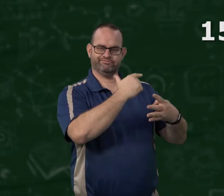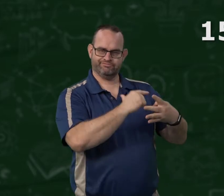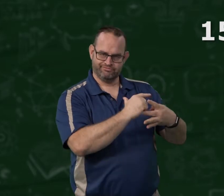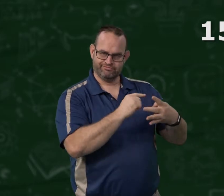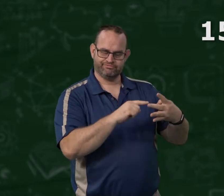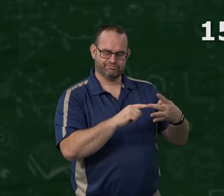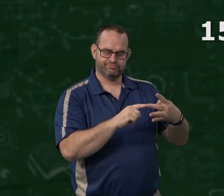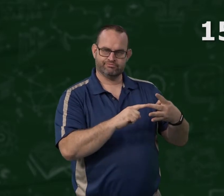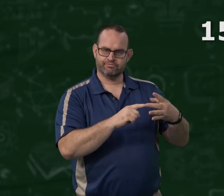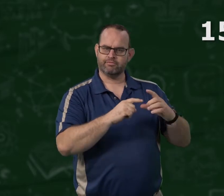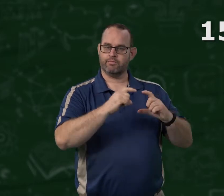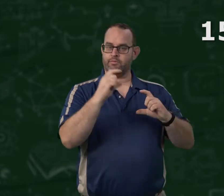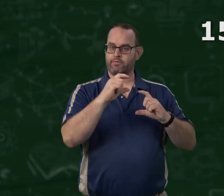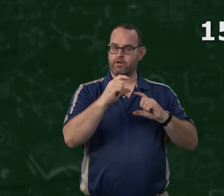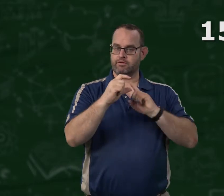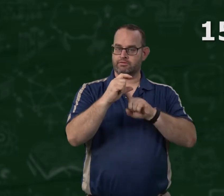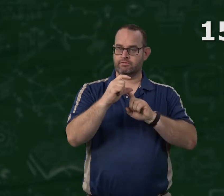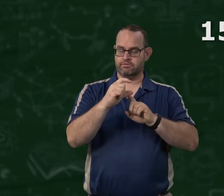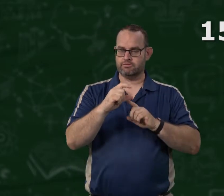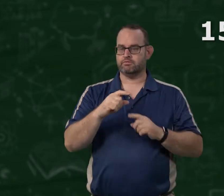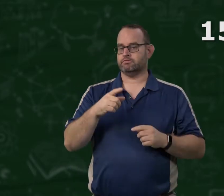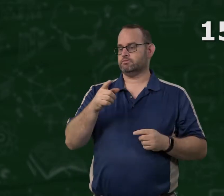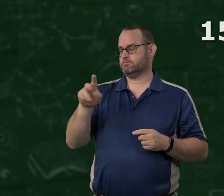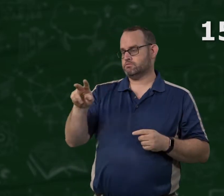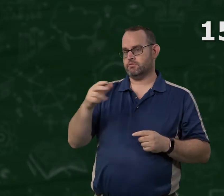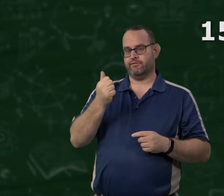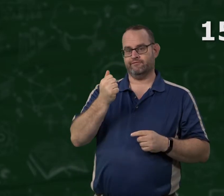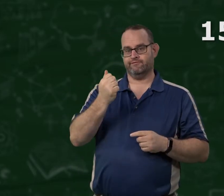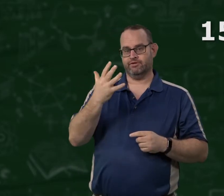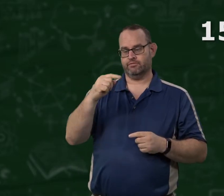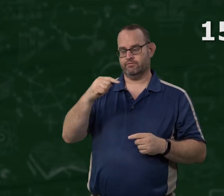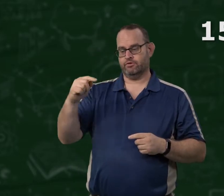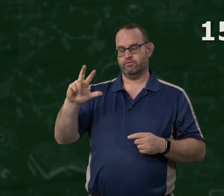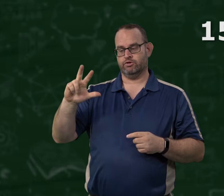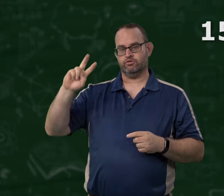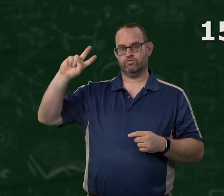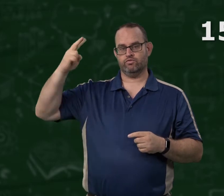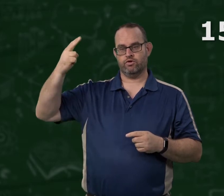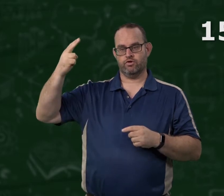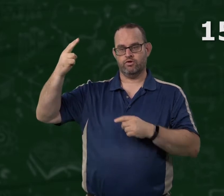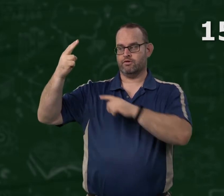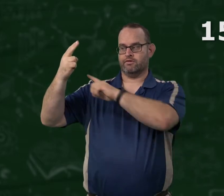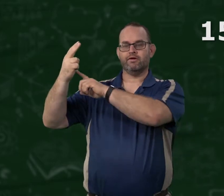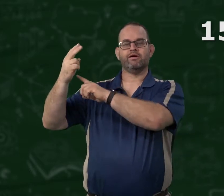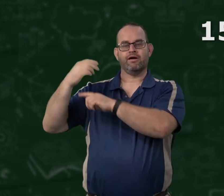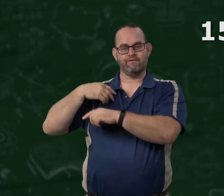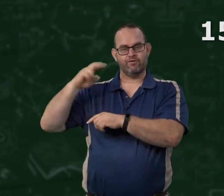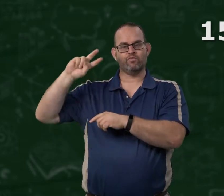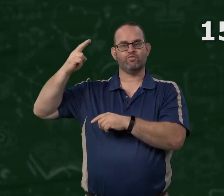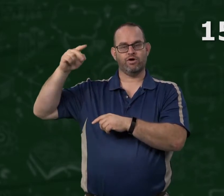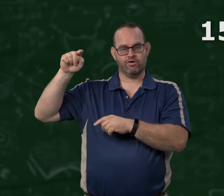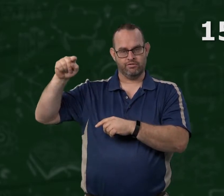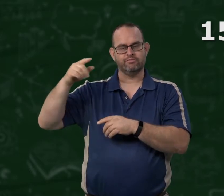Step 2 is exponents. We do have an exponent in 15-3 to the 2nd power.